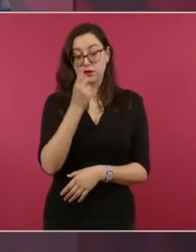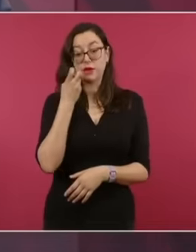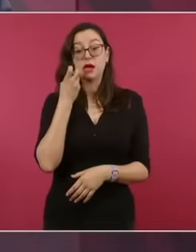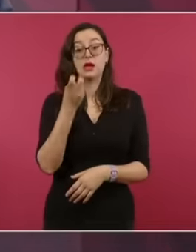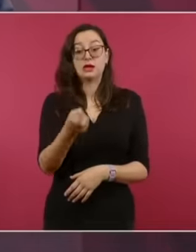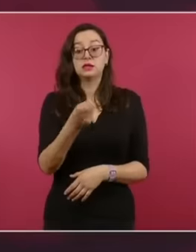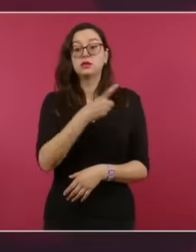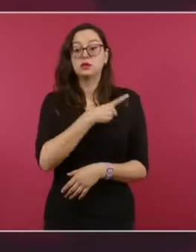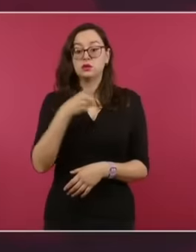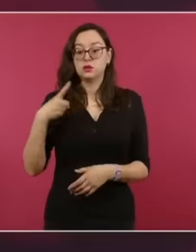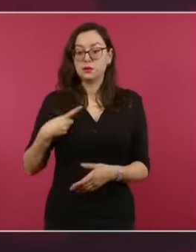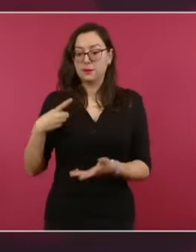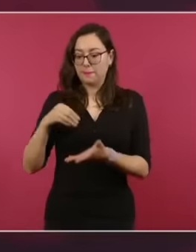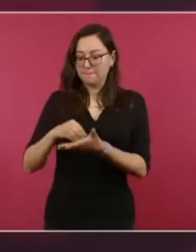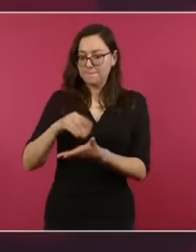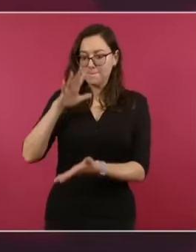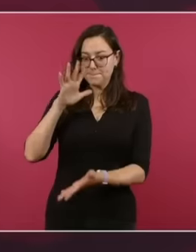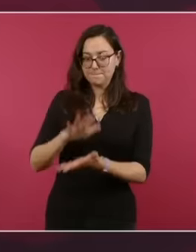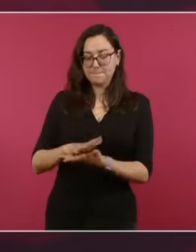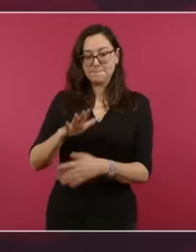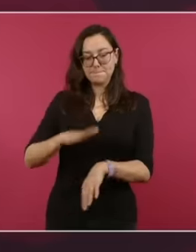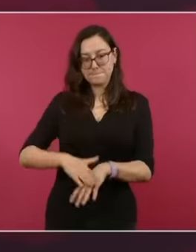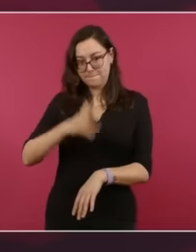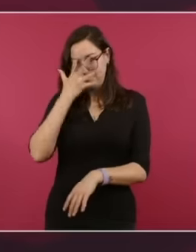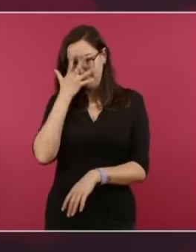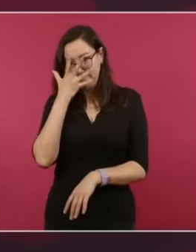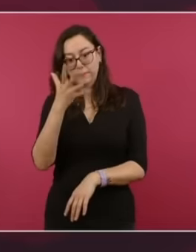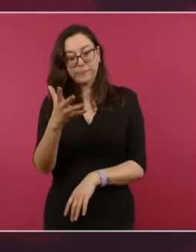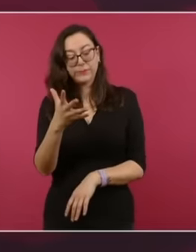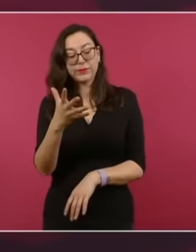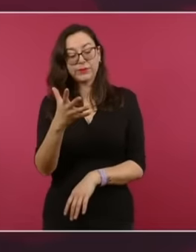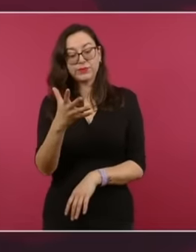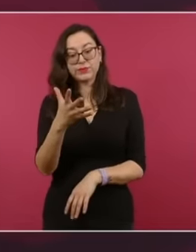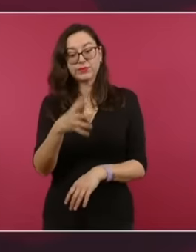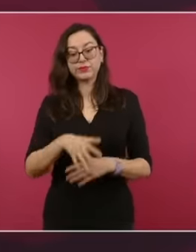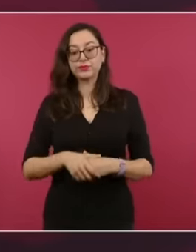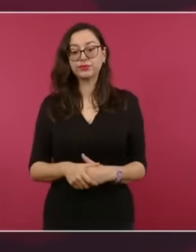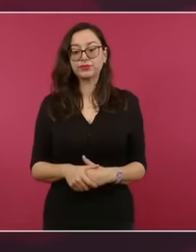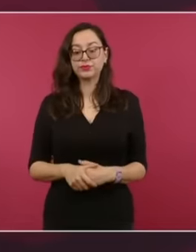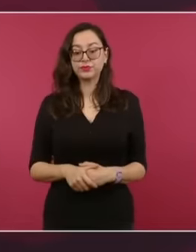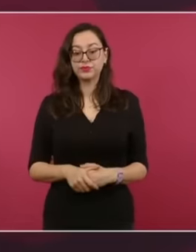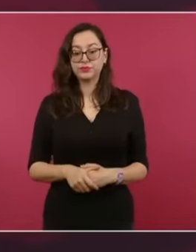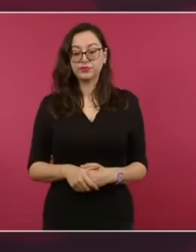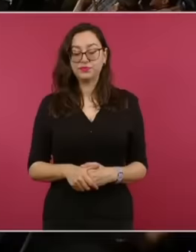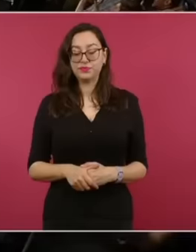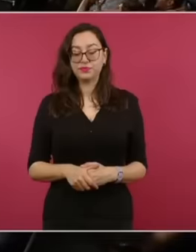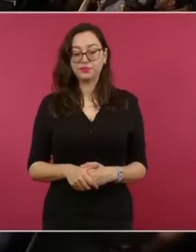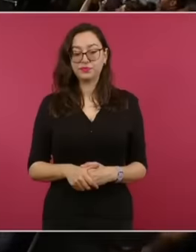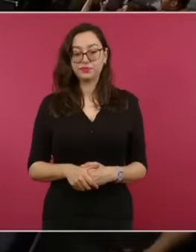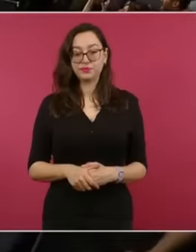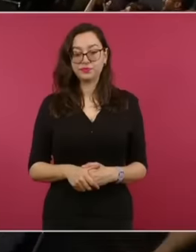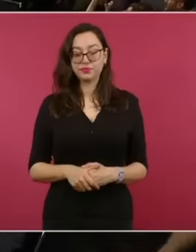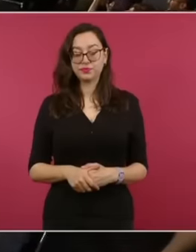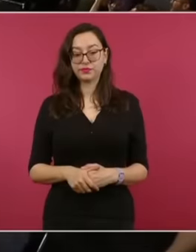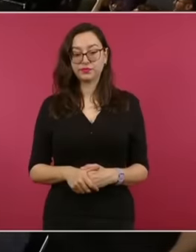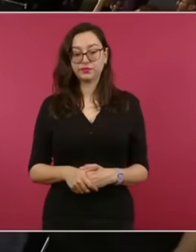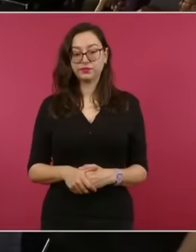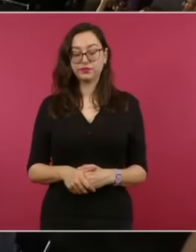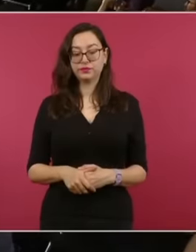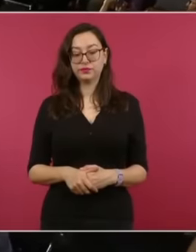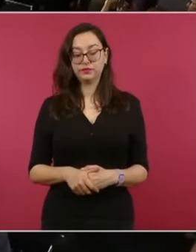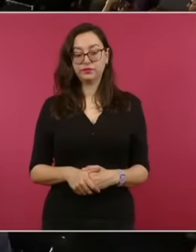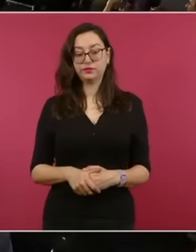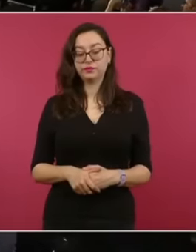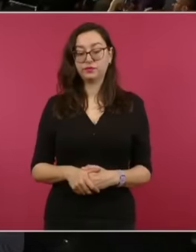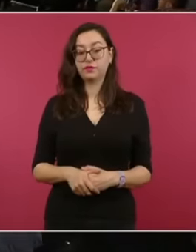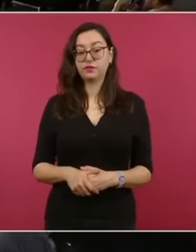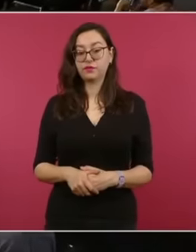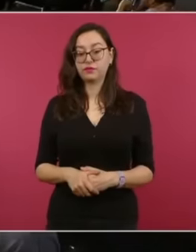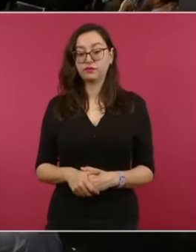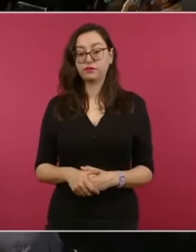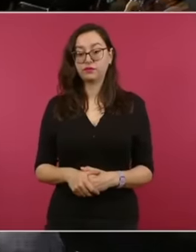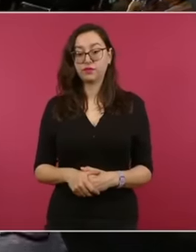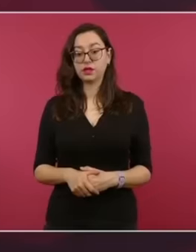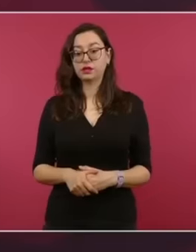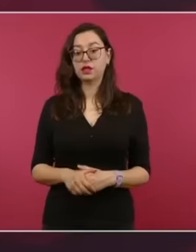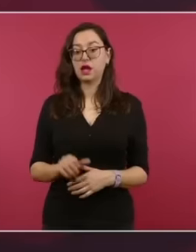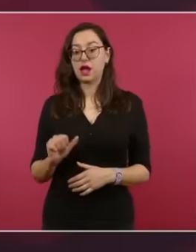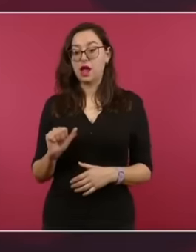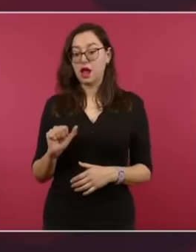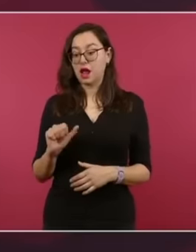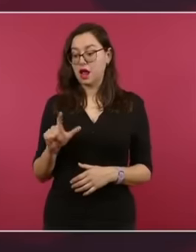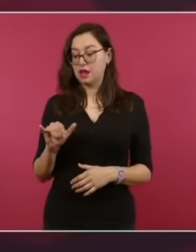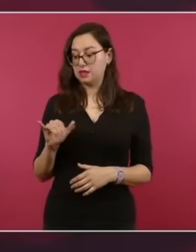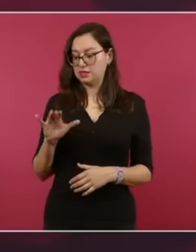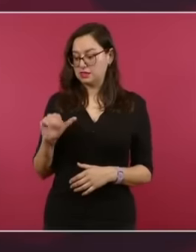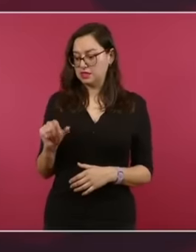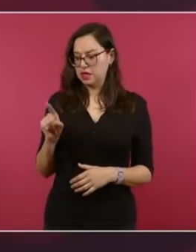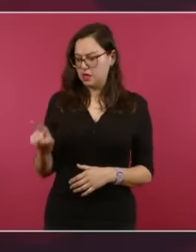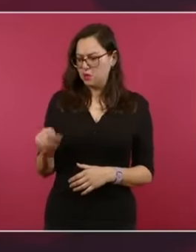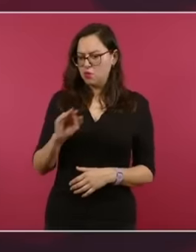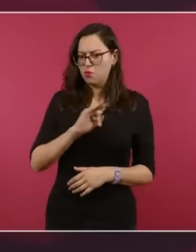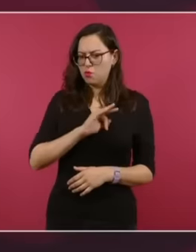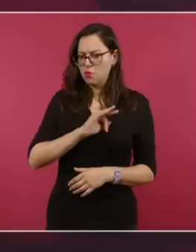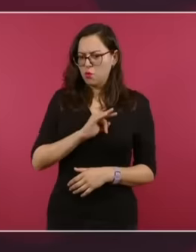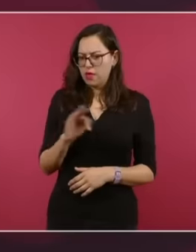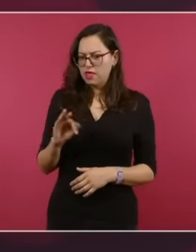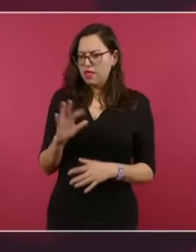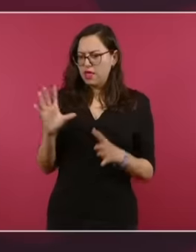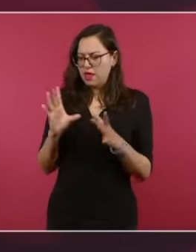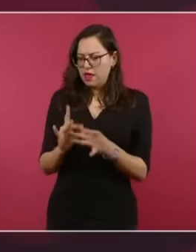sought. I think Alicia can also explain that it is such a